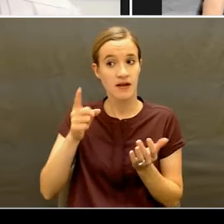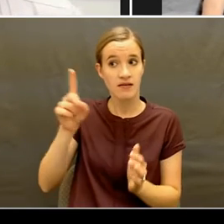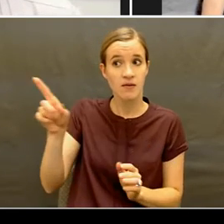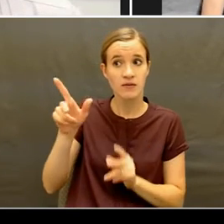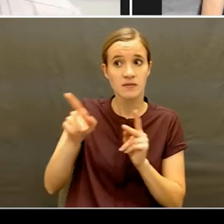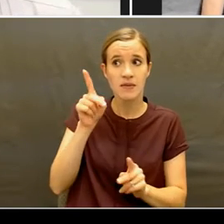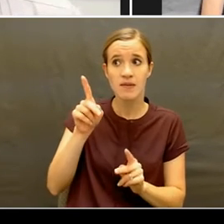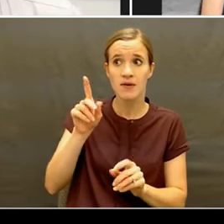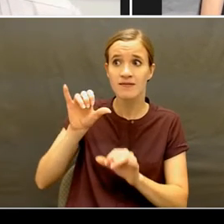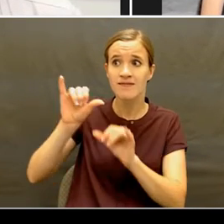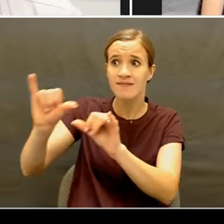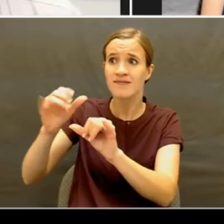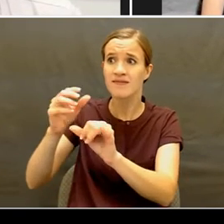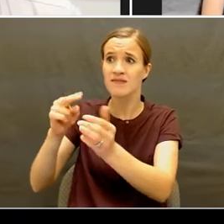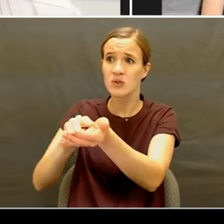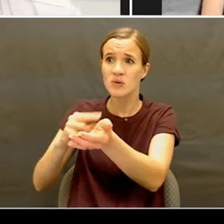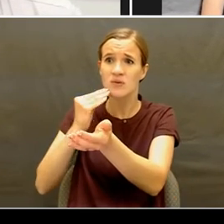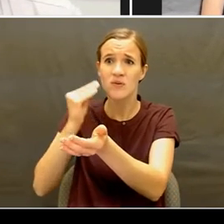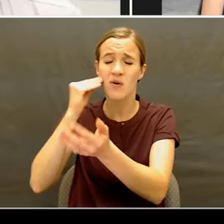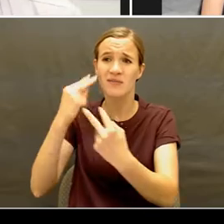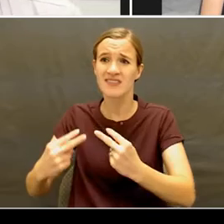which is really What the ADA was all about, right?